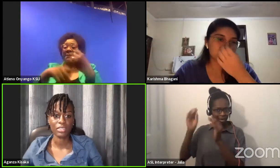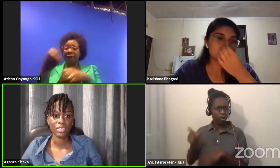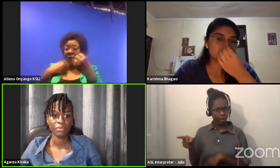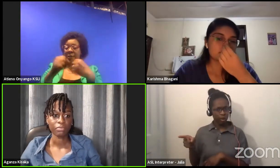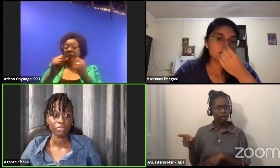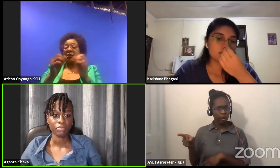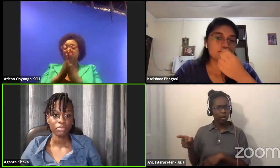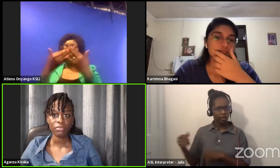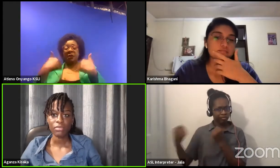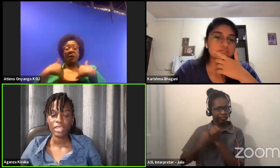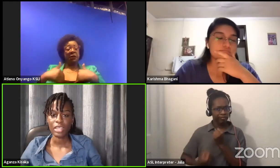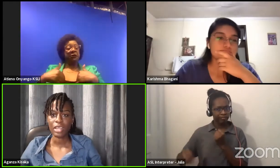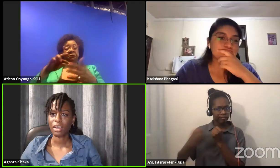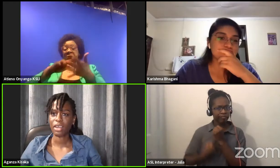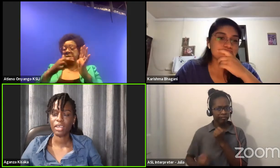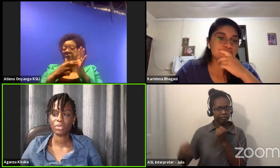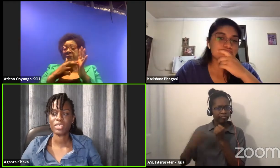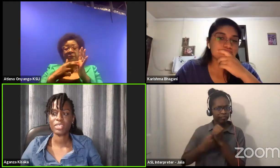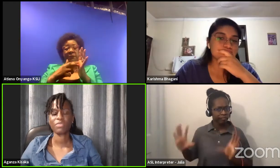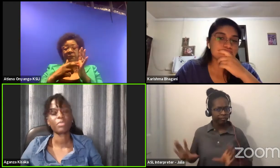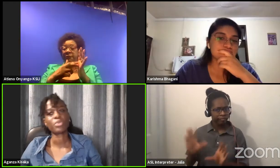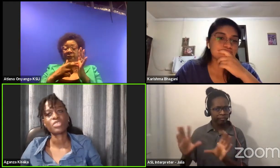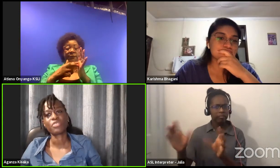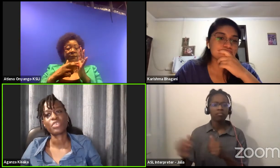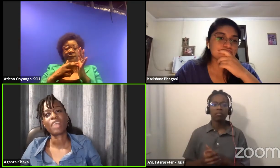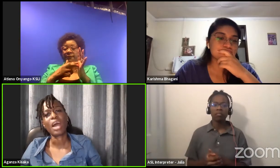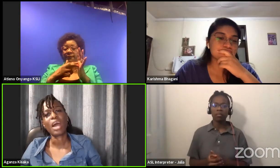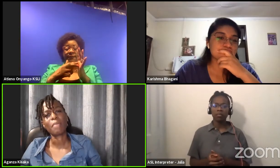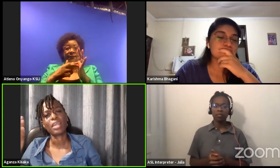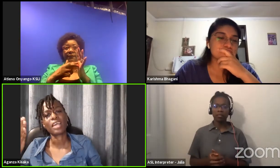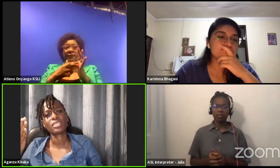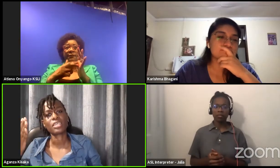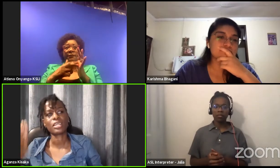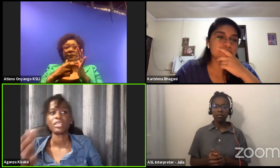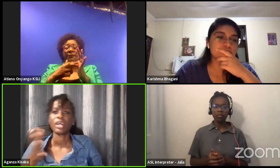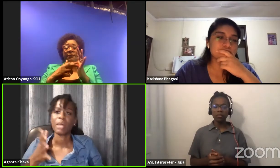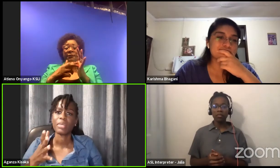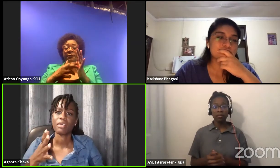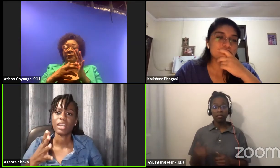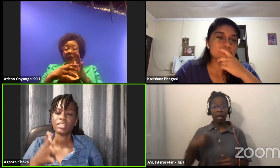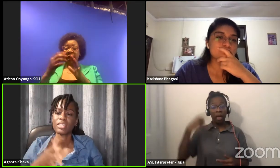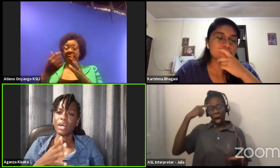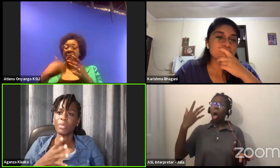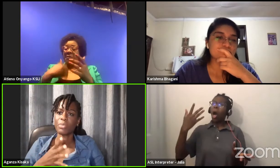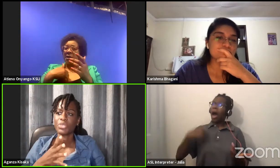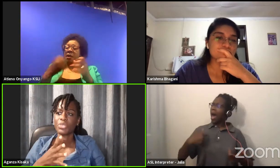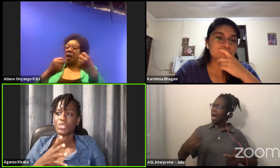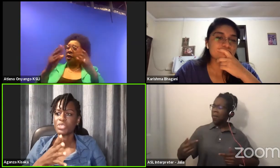It wasn't from the point of view of I'm an actor, I'm a director, I'm a producer.